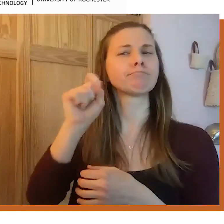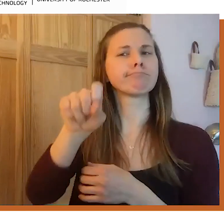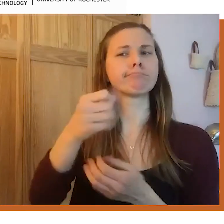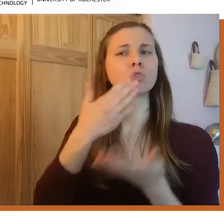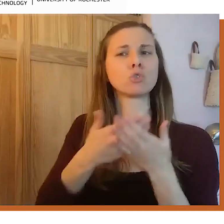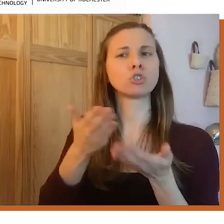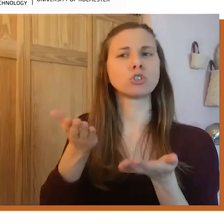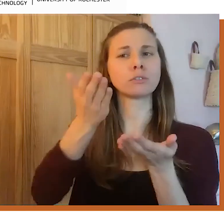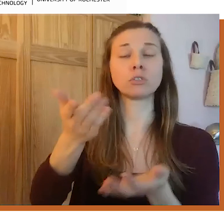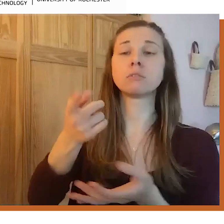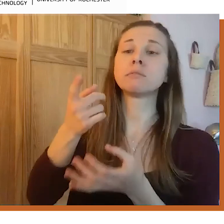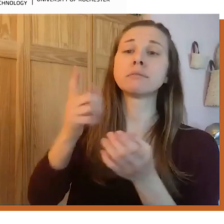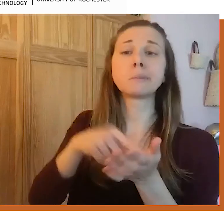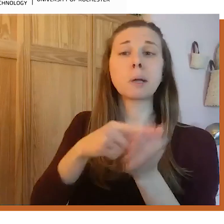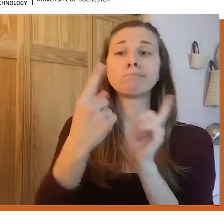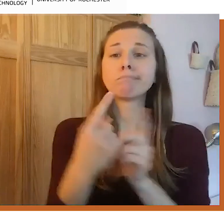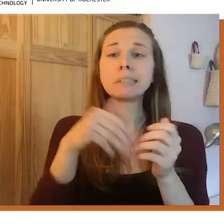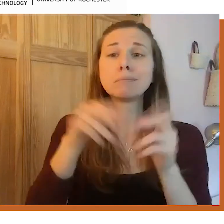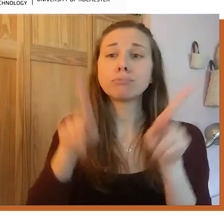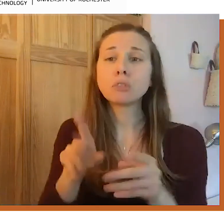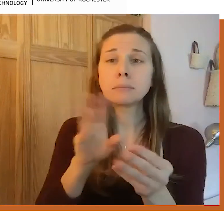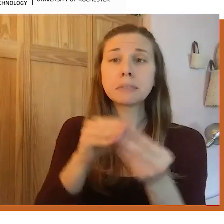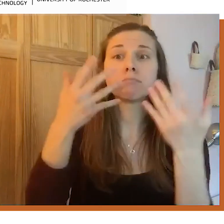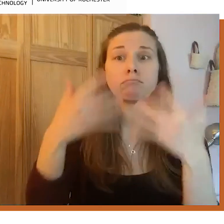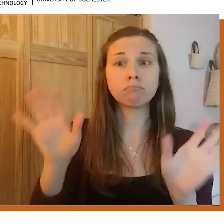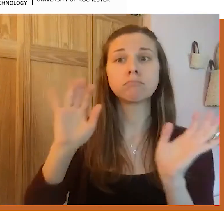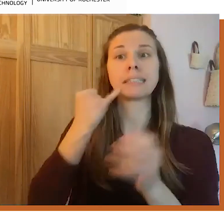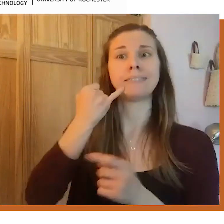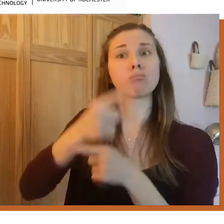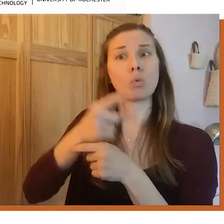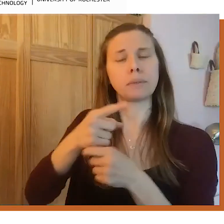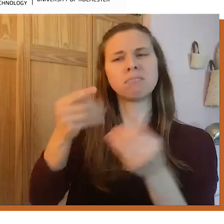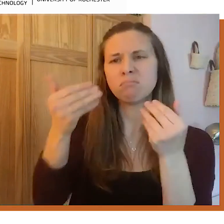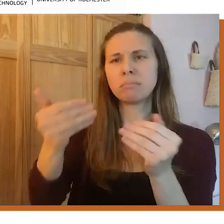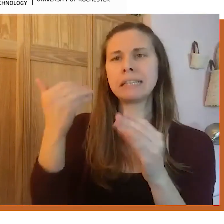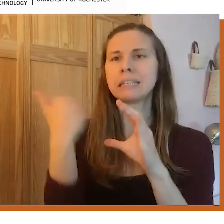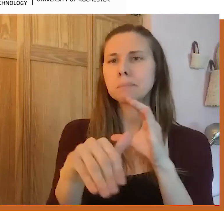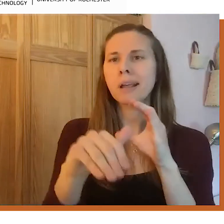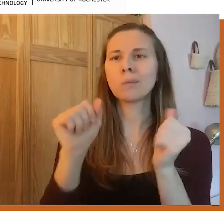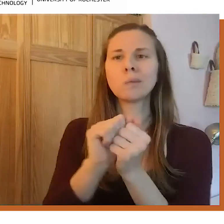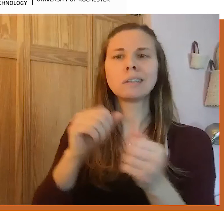who say that a good general suggestion is that when you meet with someone, after you meet with them, it's always a good idea